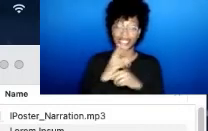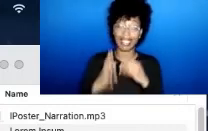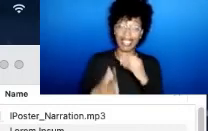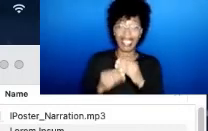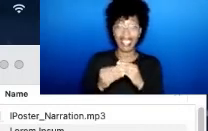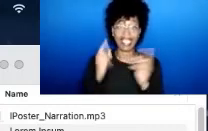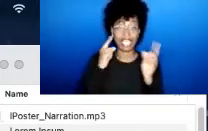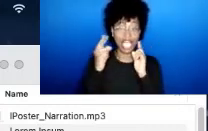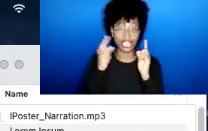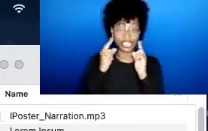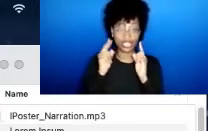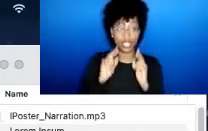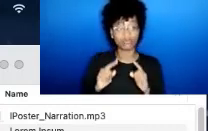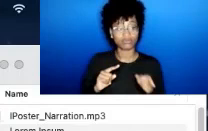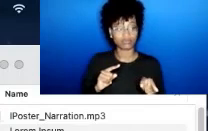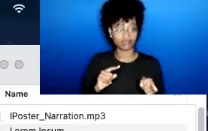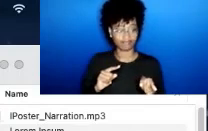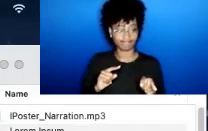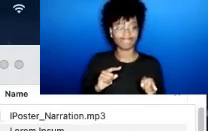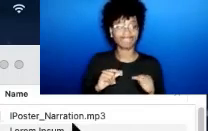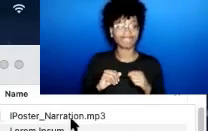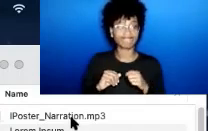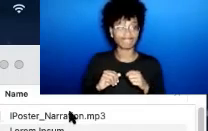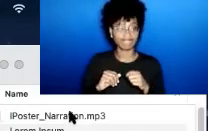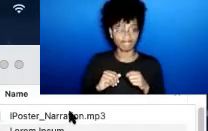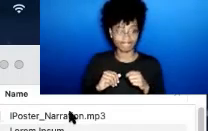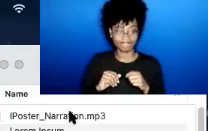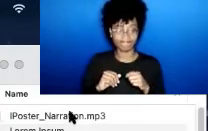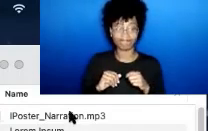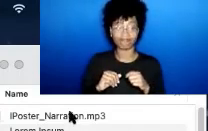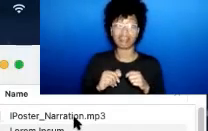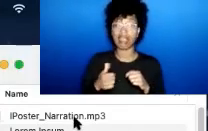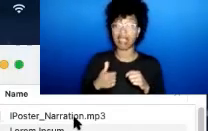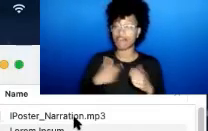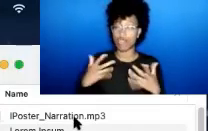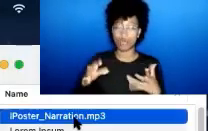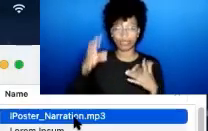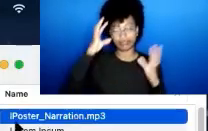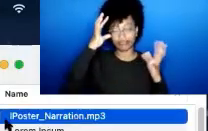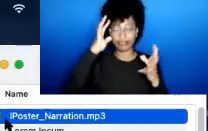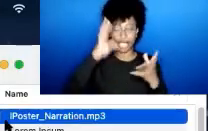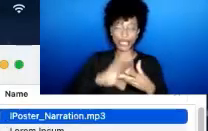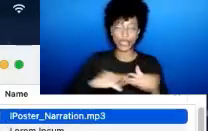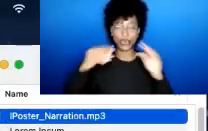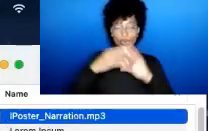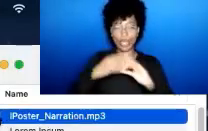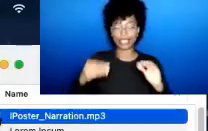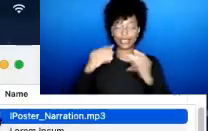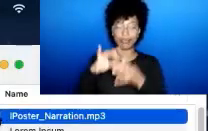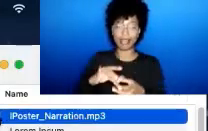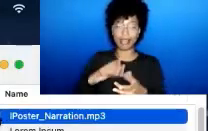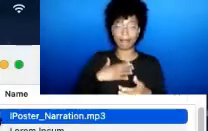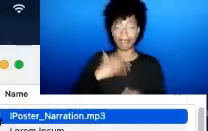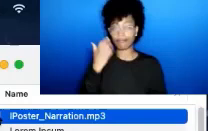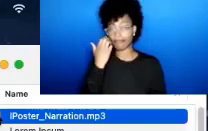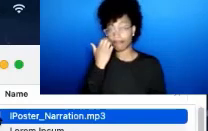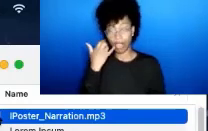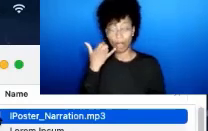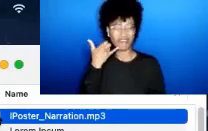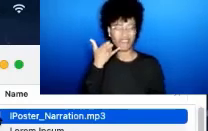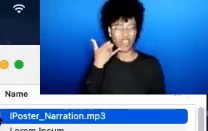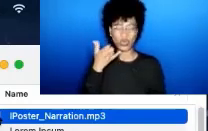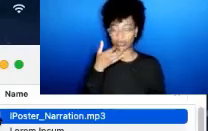here and I have created a narration on my mobile phone, so that is the most common way